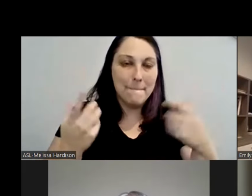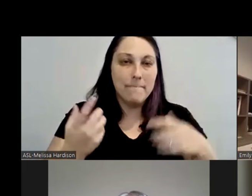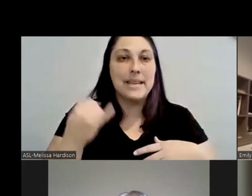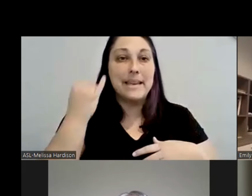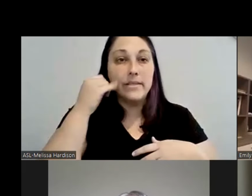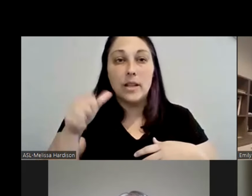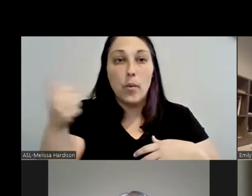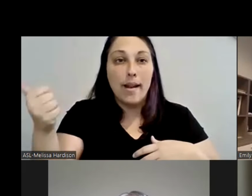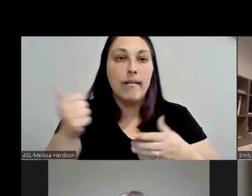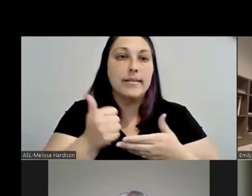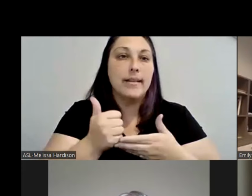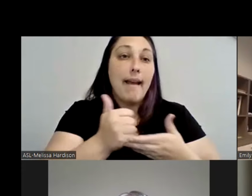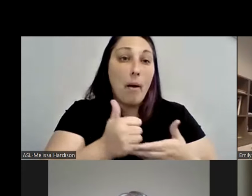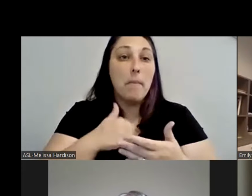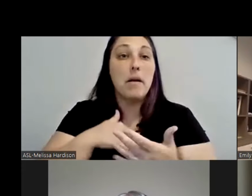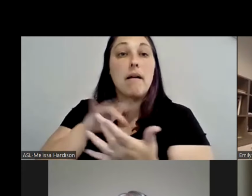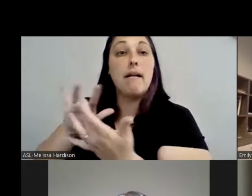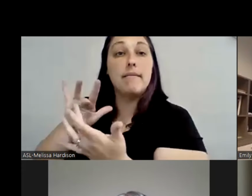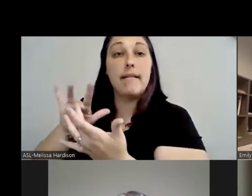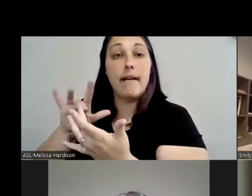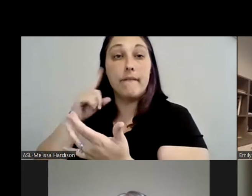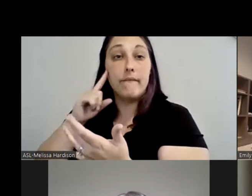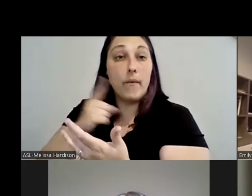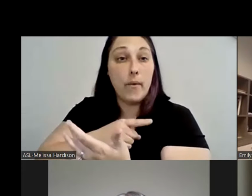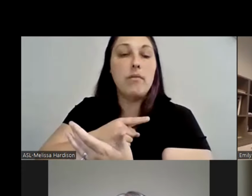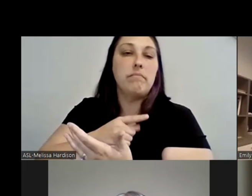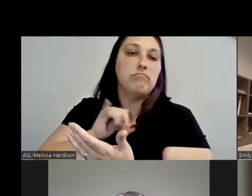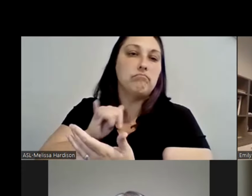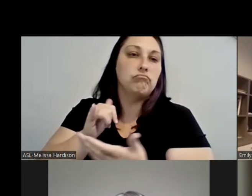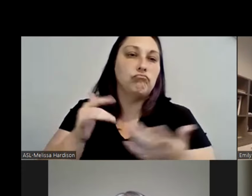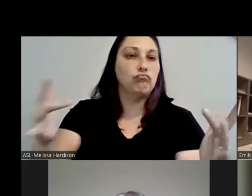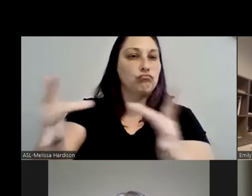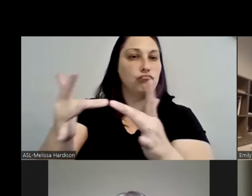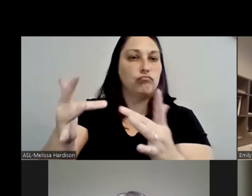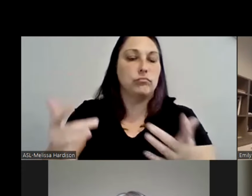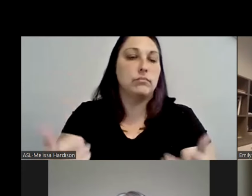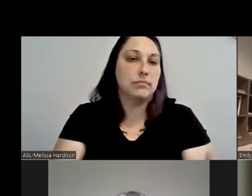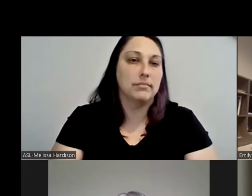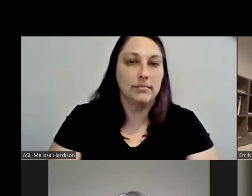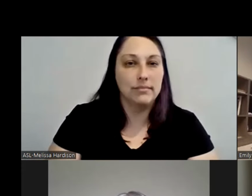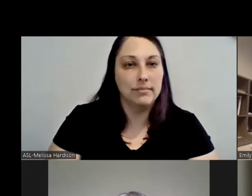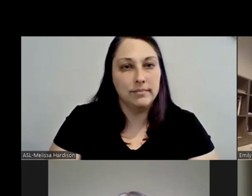that way you can be sent updates when new additions are added to our